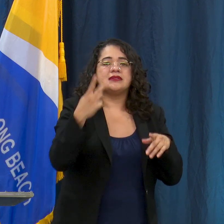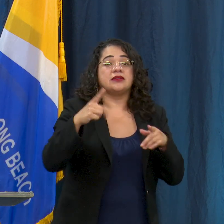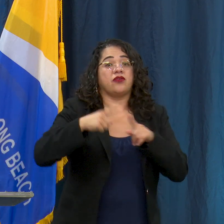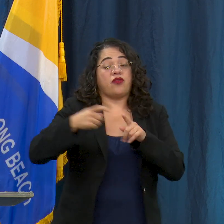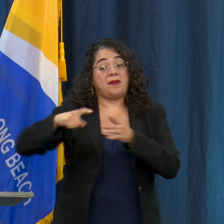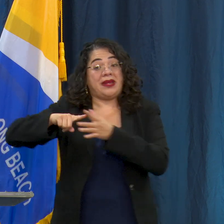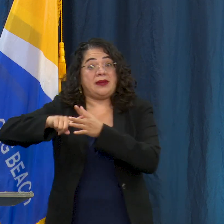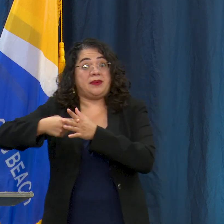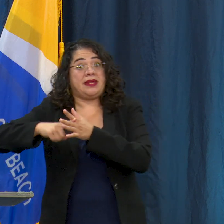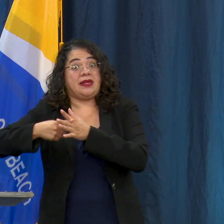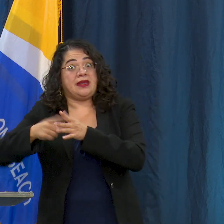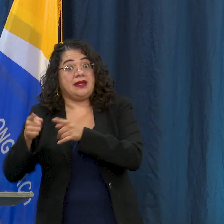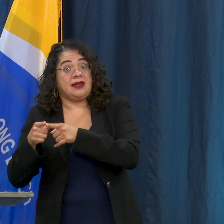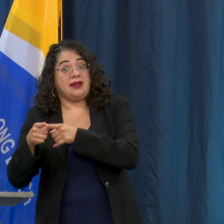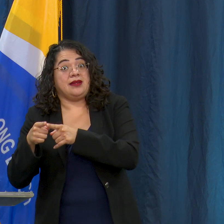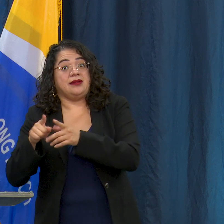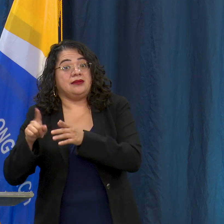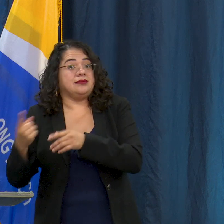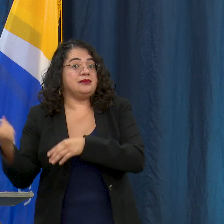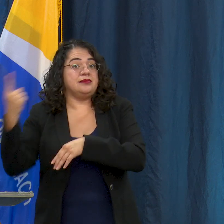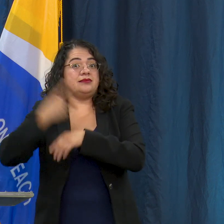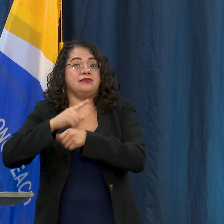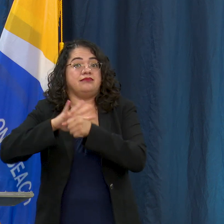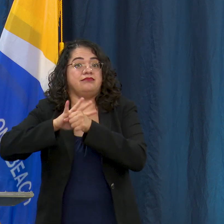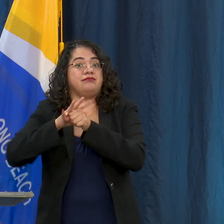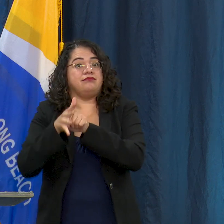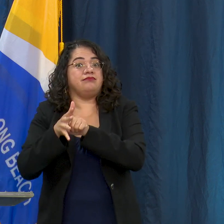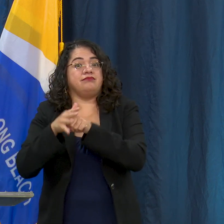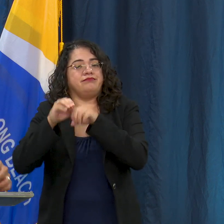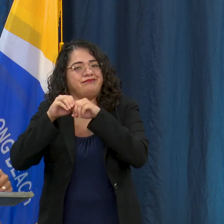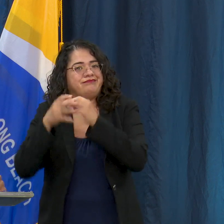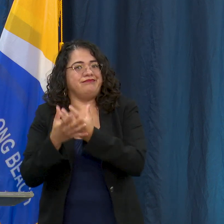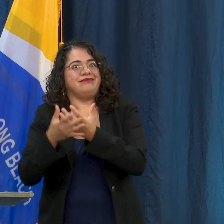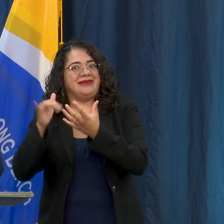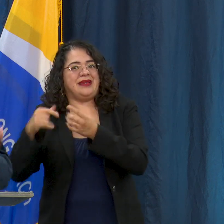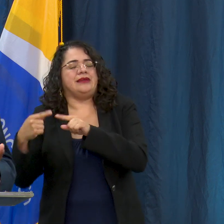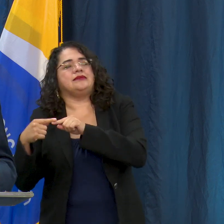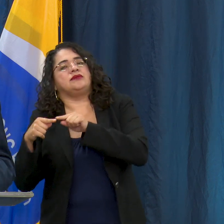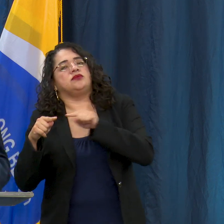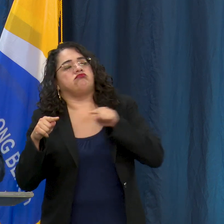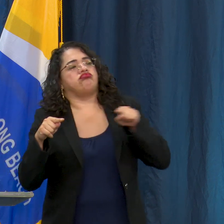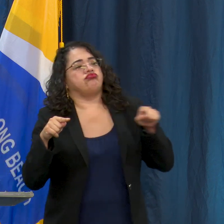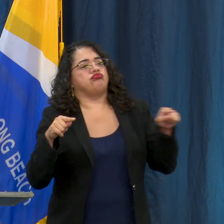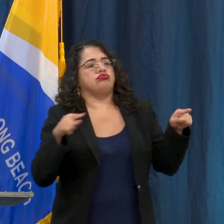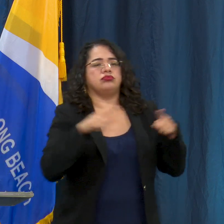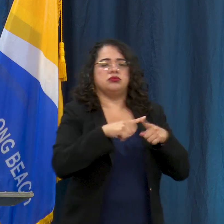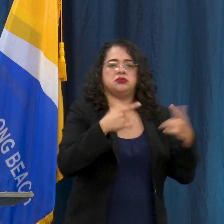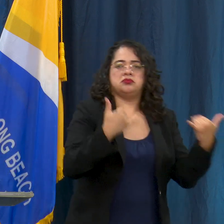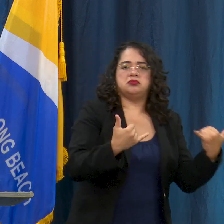all of our hospitalization numbers, all of our numbers as they relate to testing